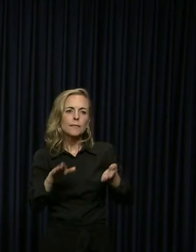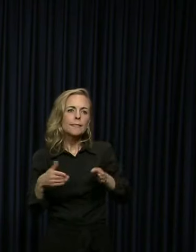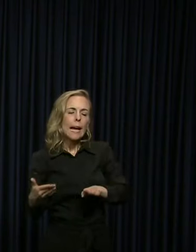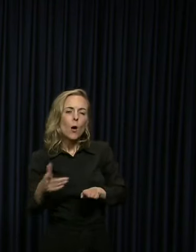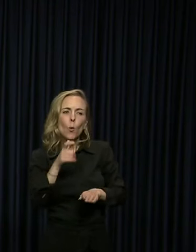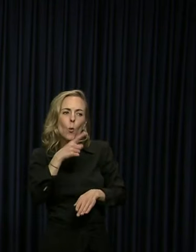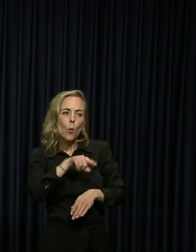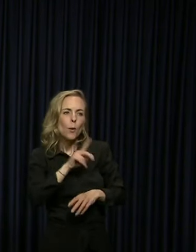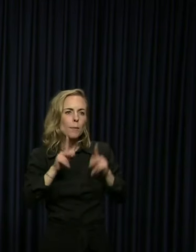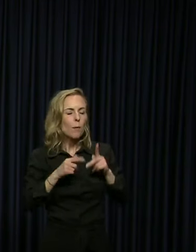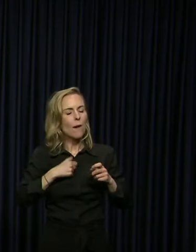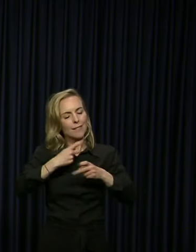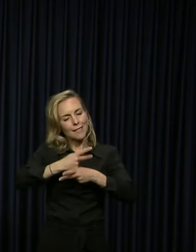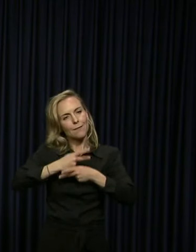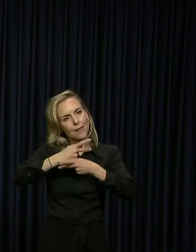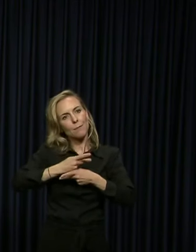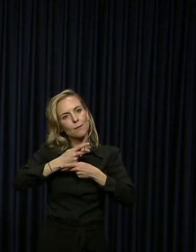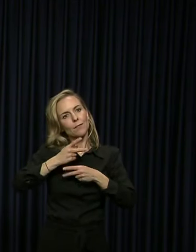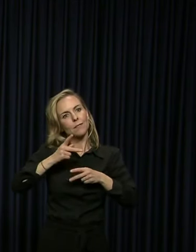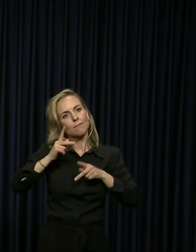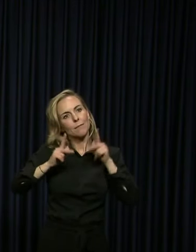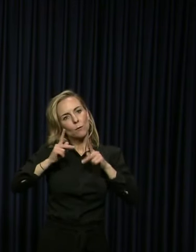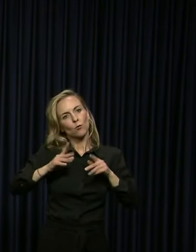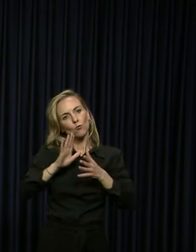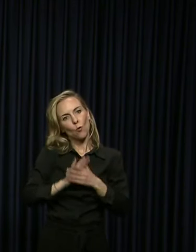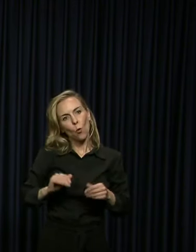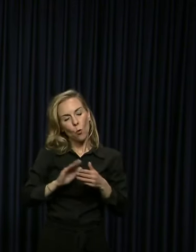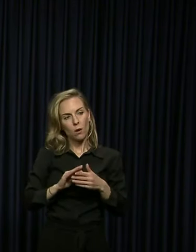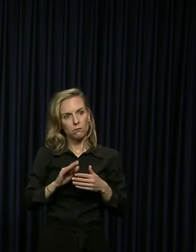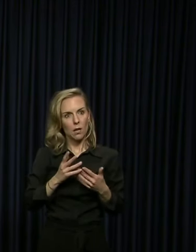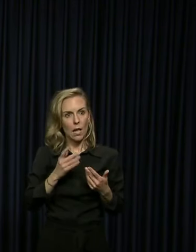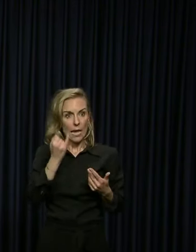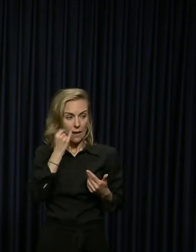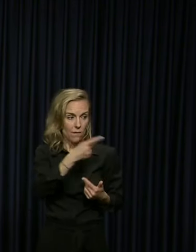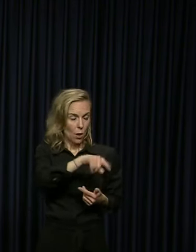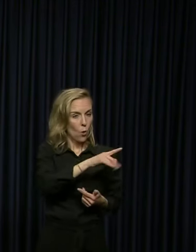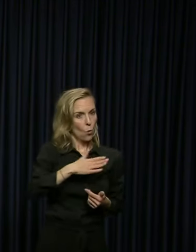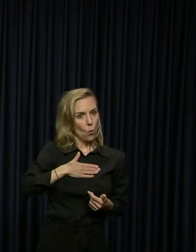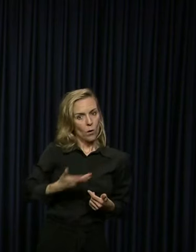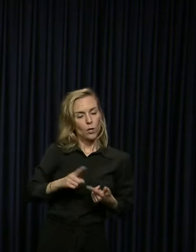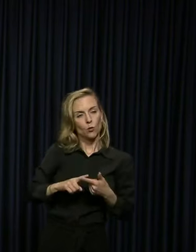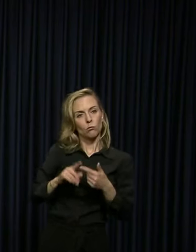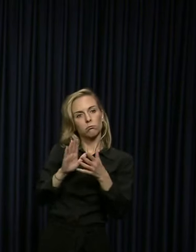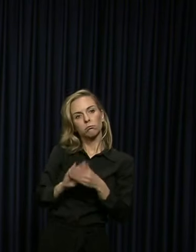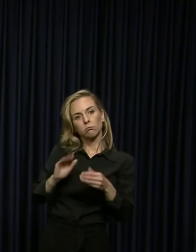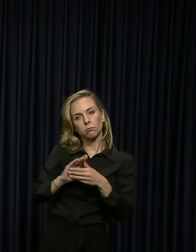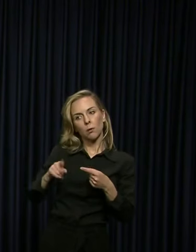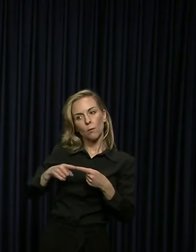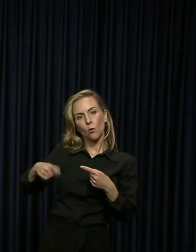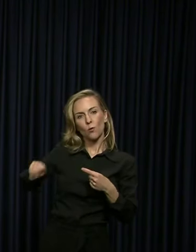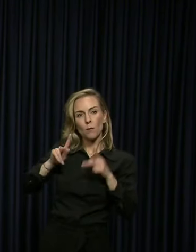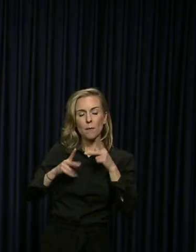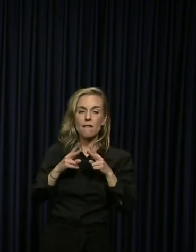TALKING ABOUT REDUCING OUR CONTACTS, AS WE'RE TALKING ABOUT THE DIFFERENCE IN LOSS THAT WE